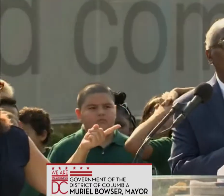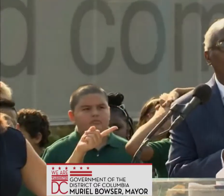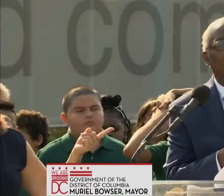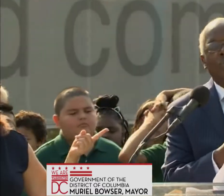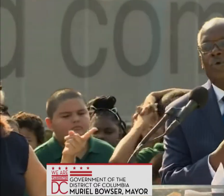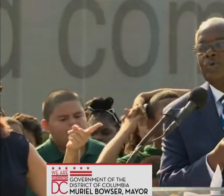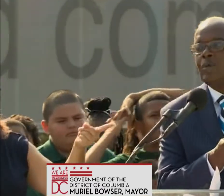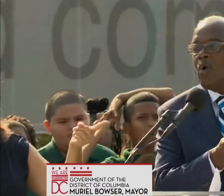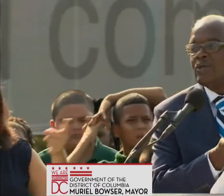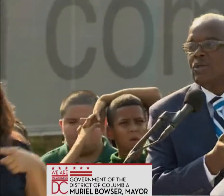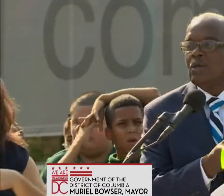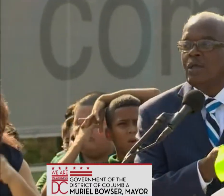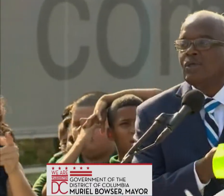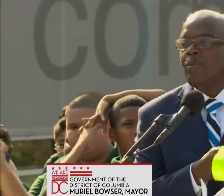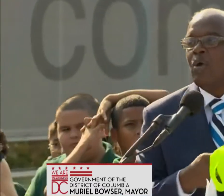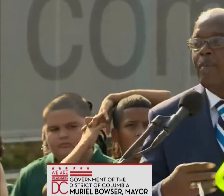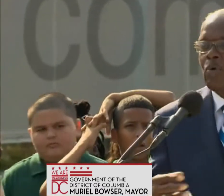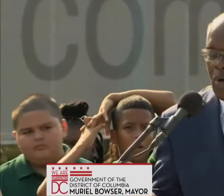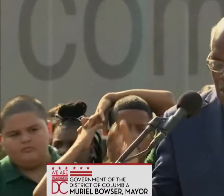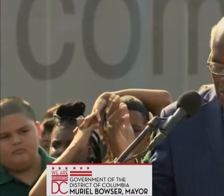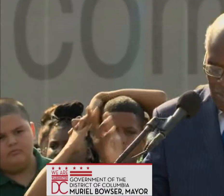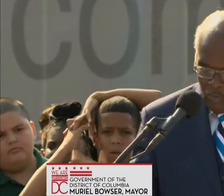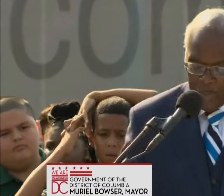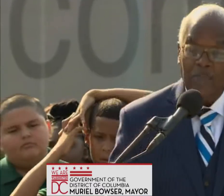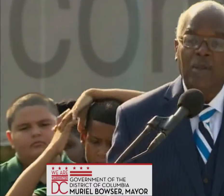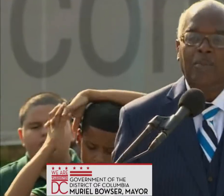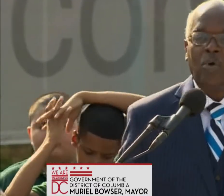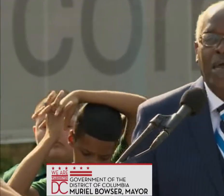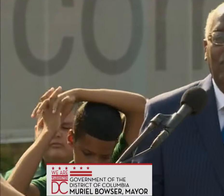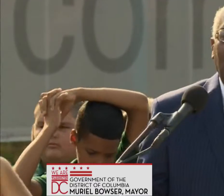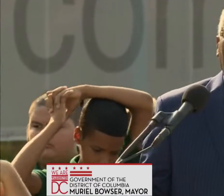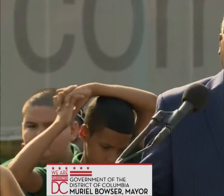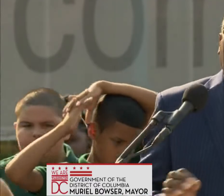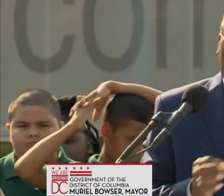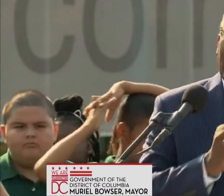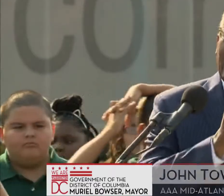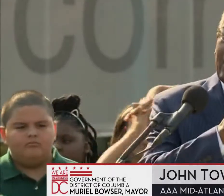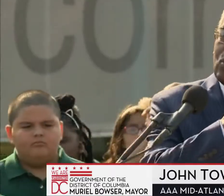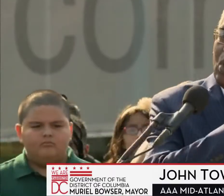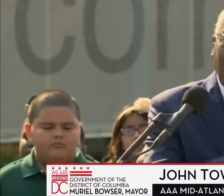50 schools in Washington DC proper both public and private and it is young